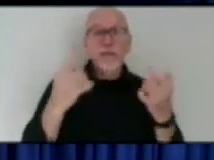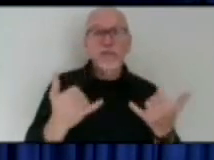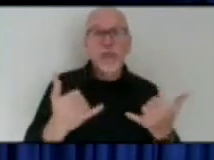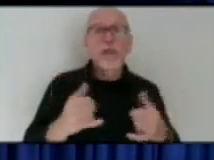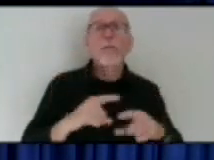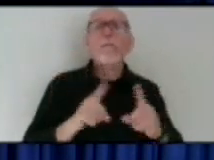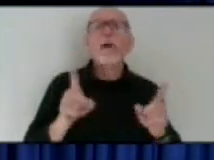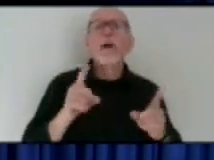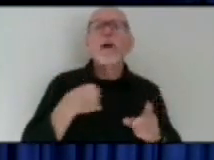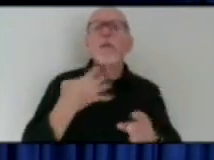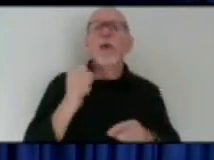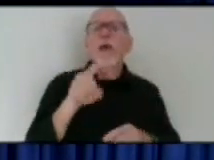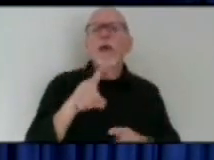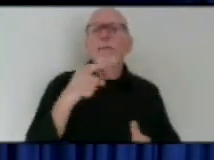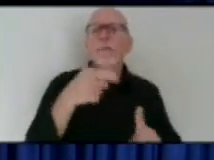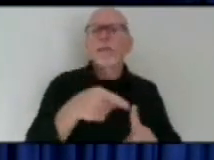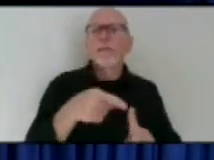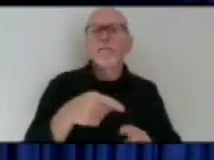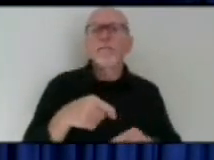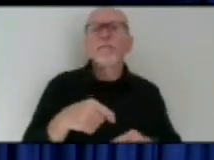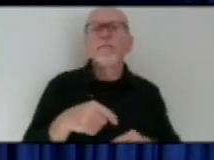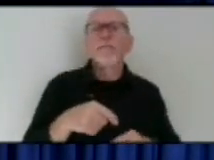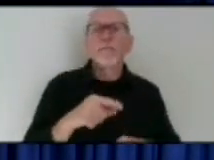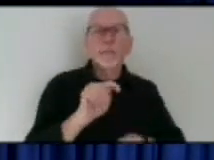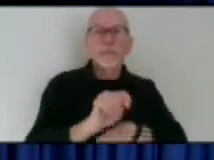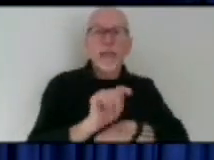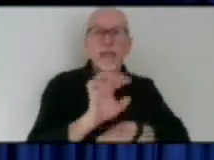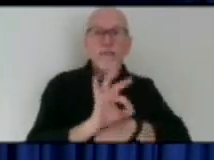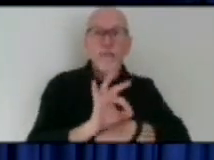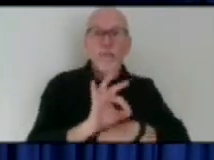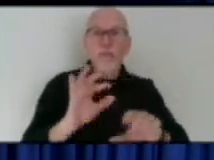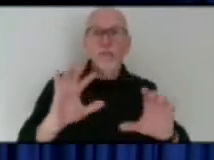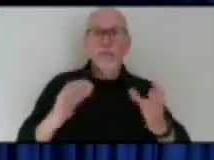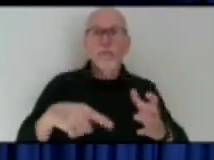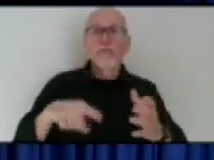specifically, you know, the task force that helped businesses comply with